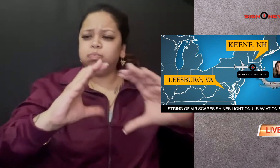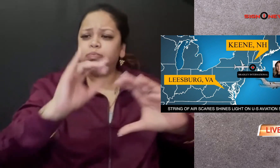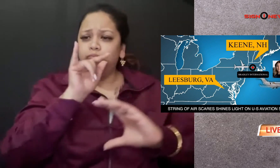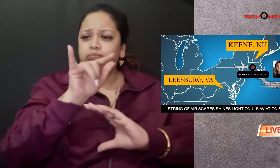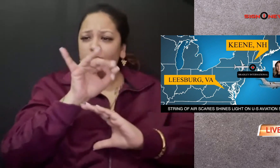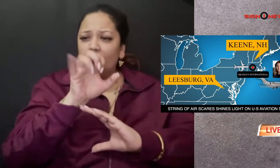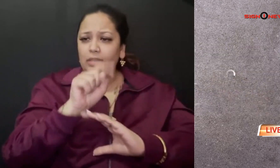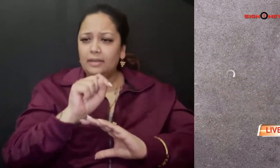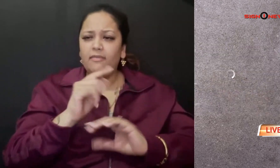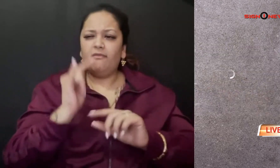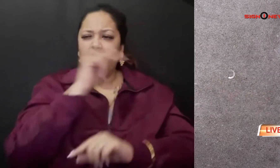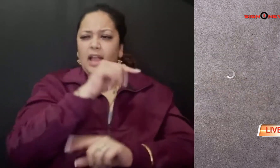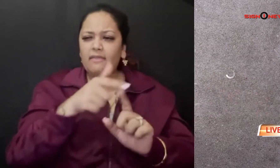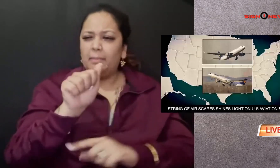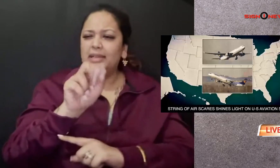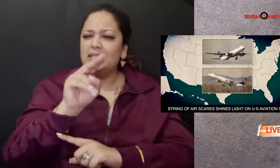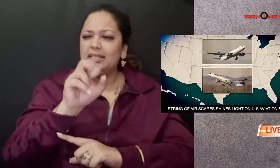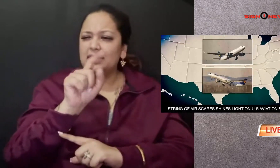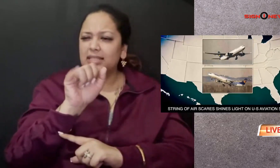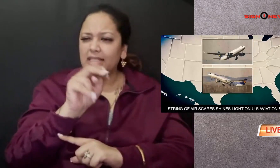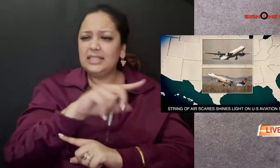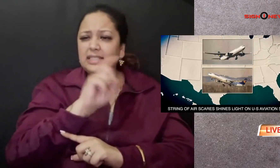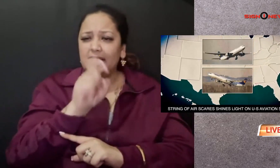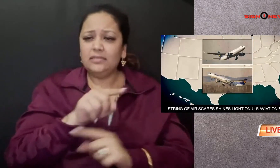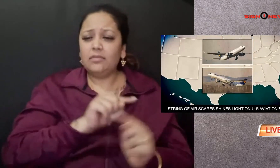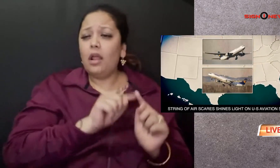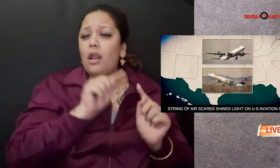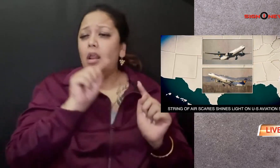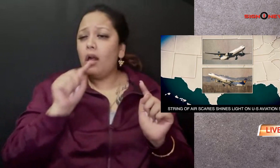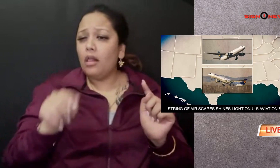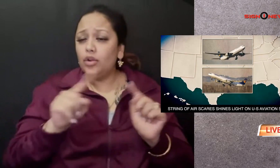flying from Austin, Texas to Frankfurt, Germany